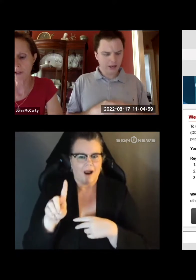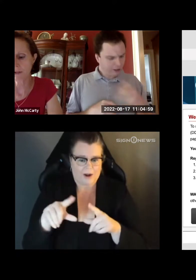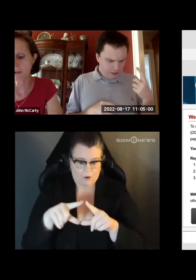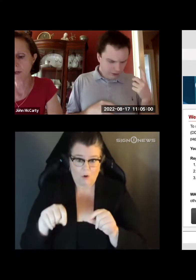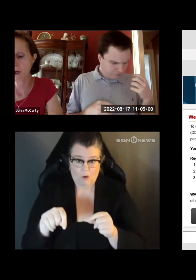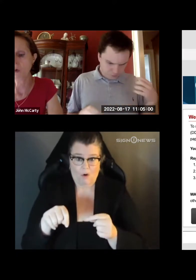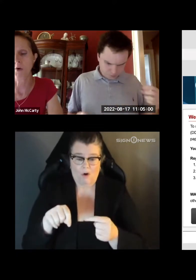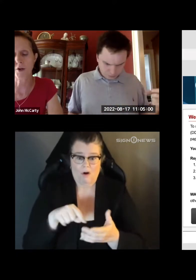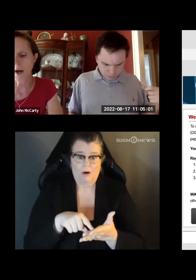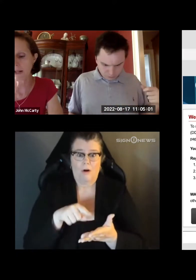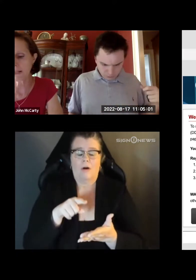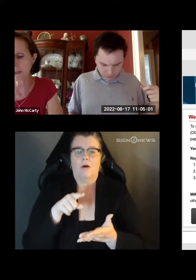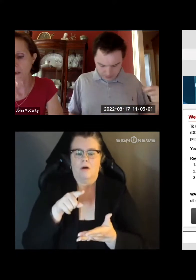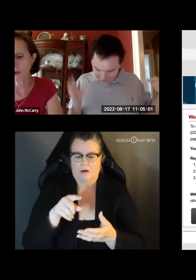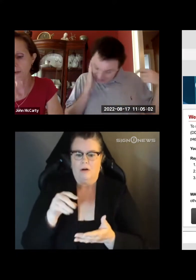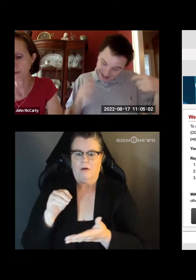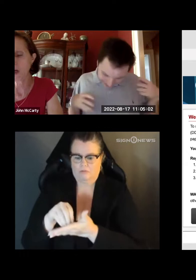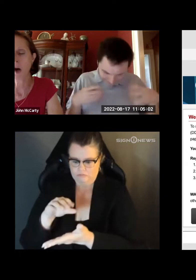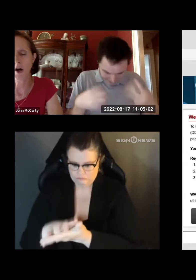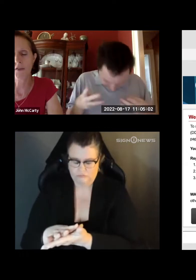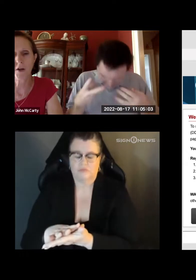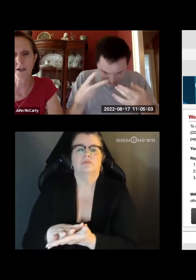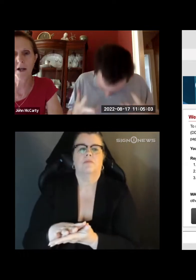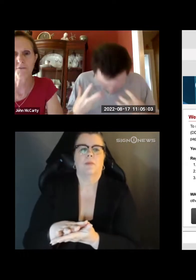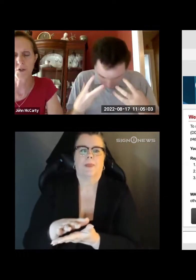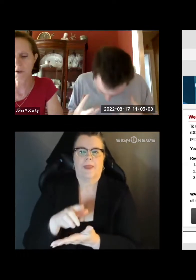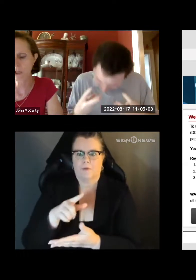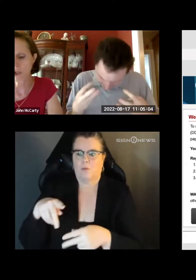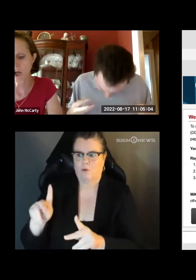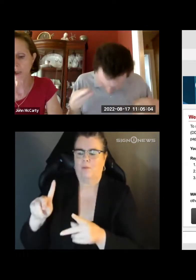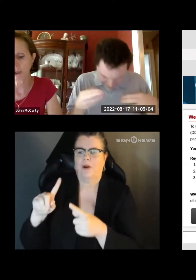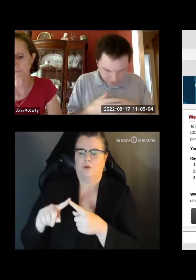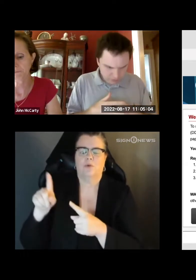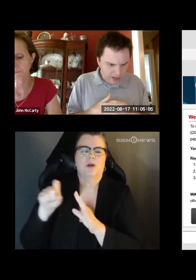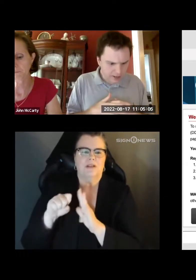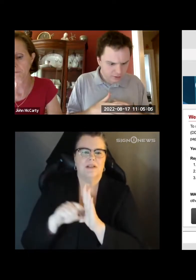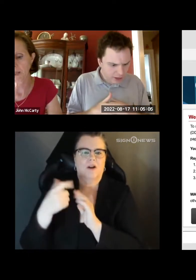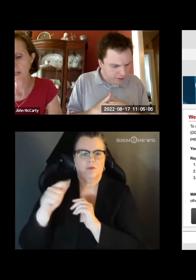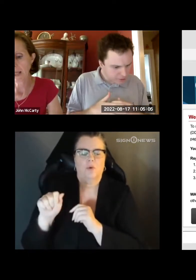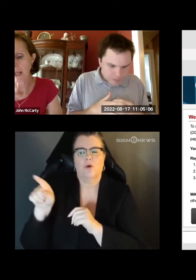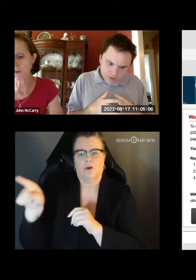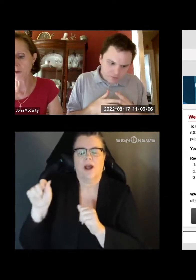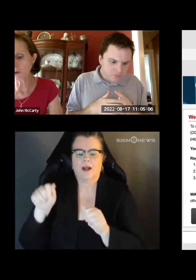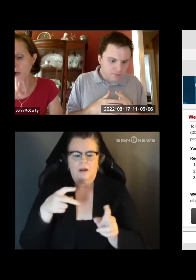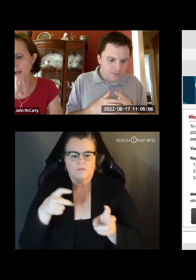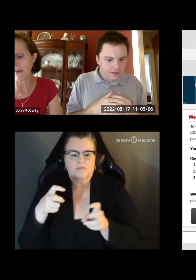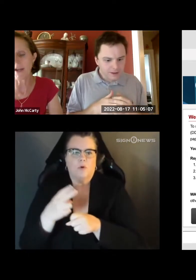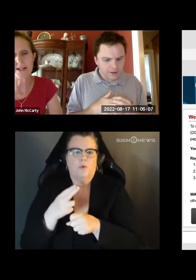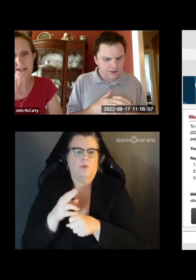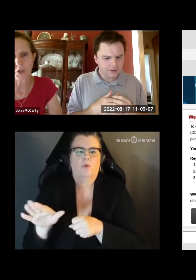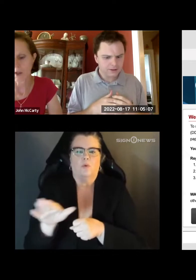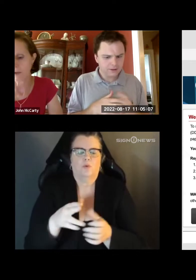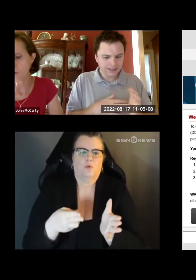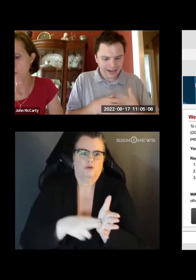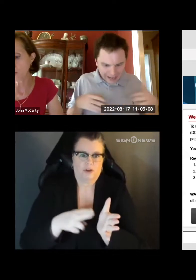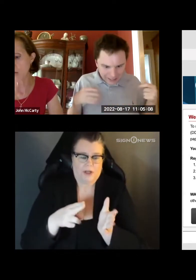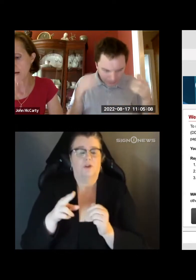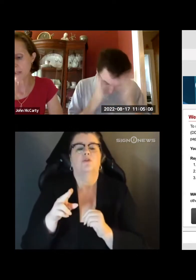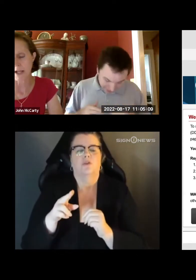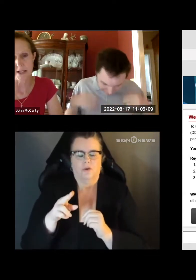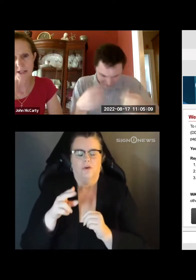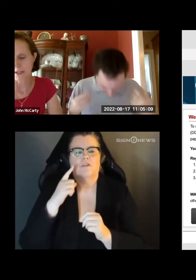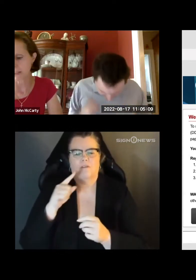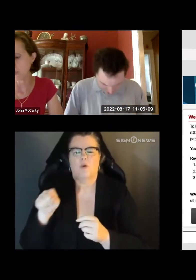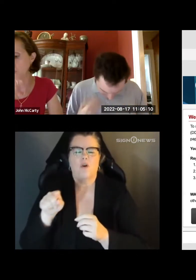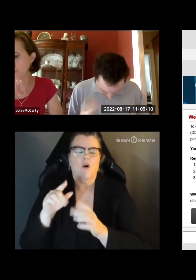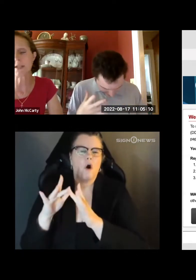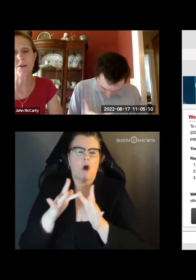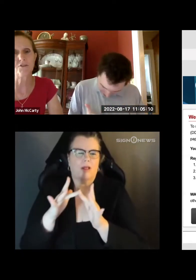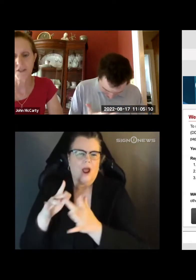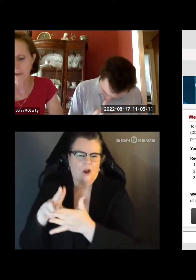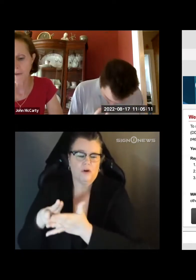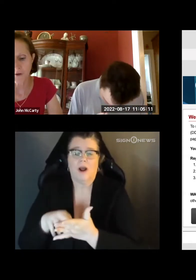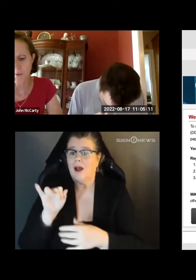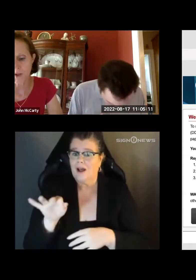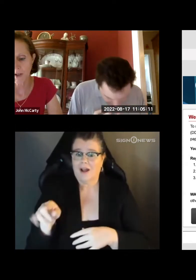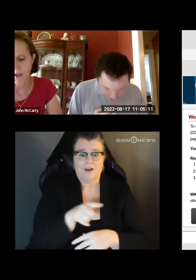license or your ID card on the online voter registration online